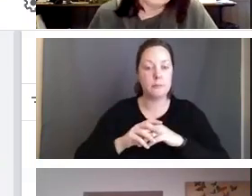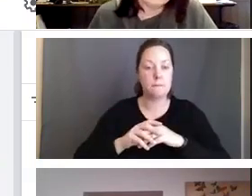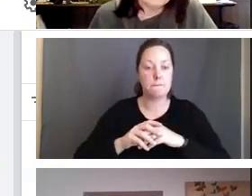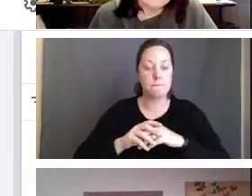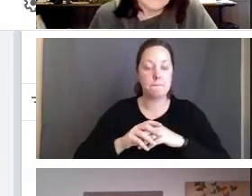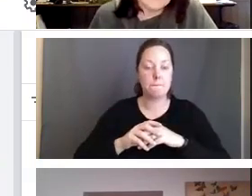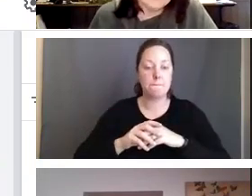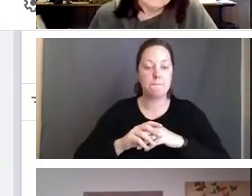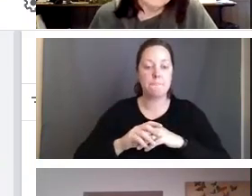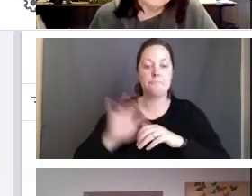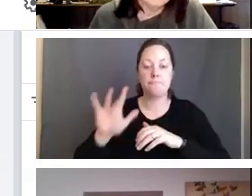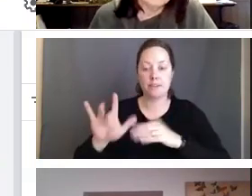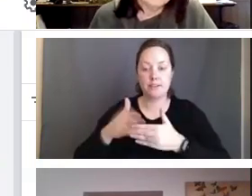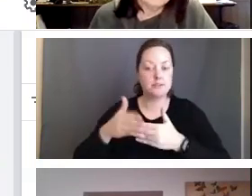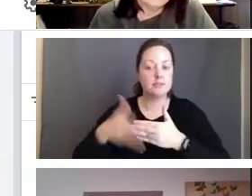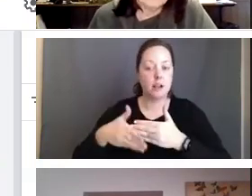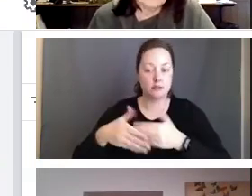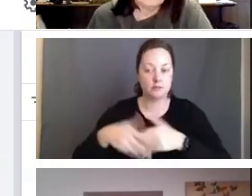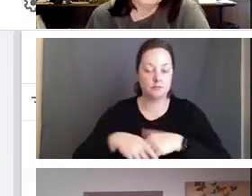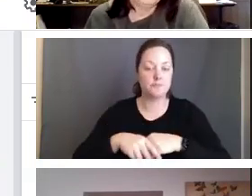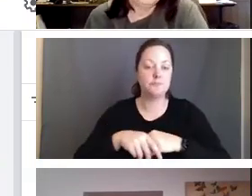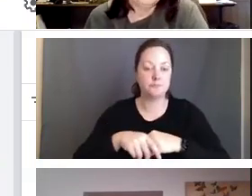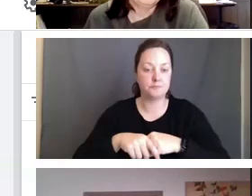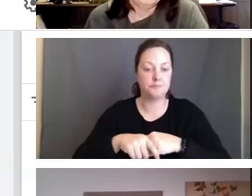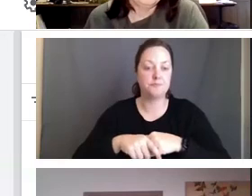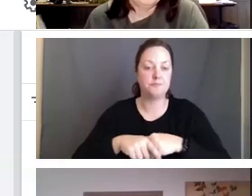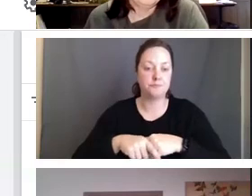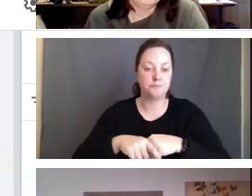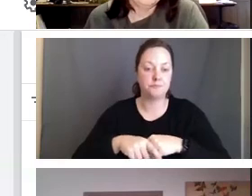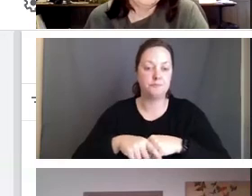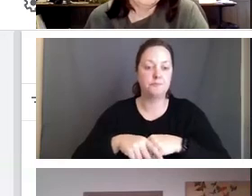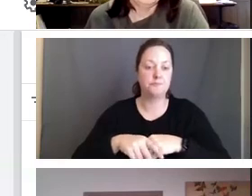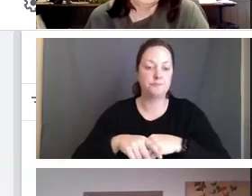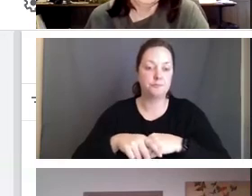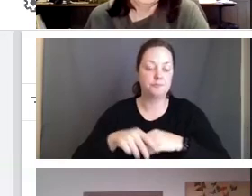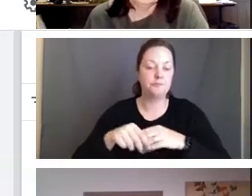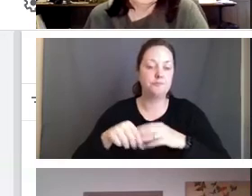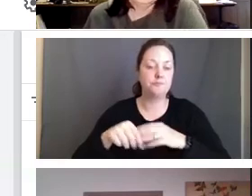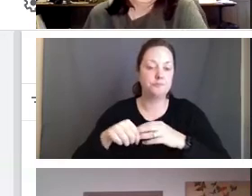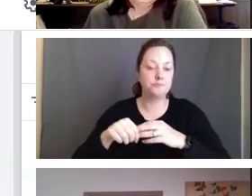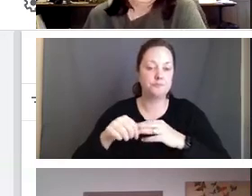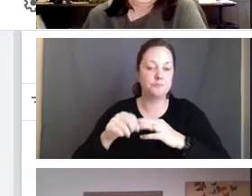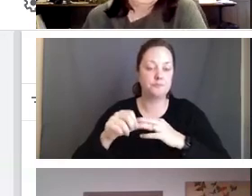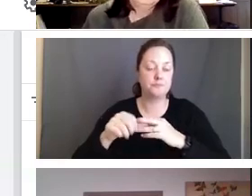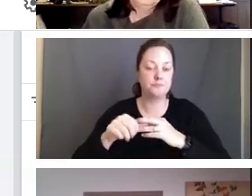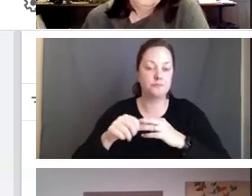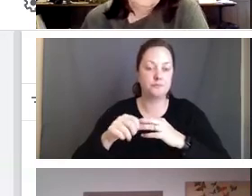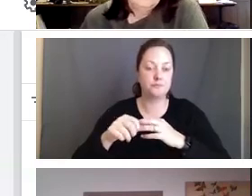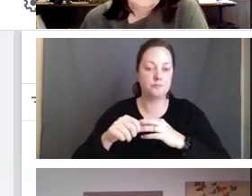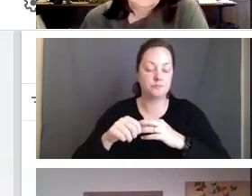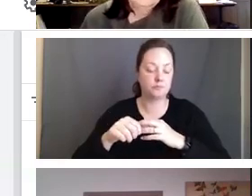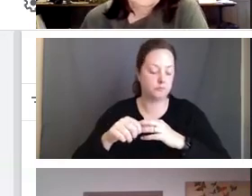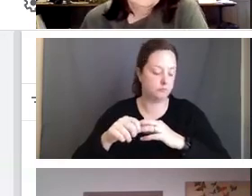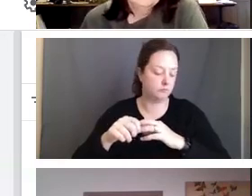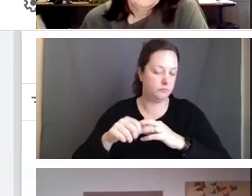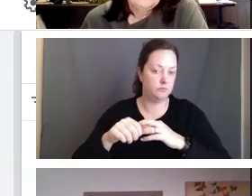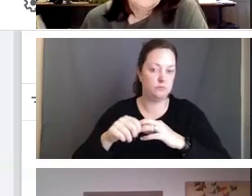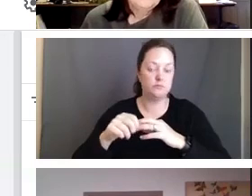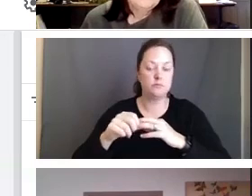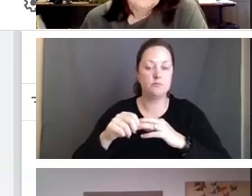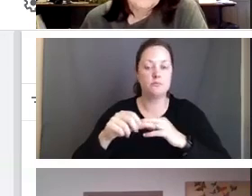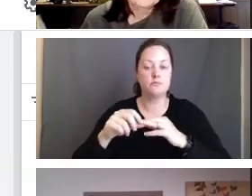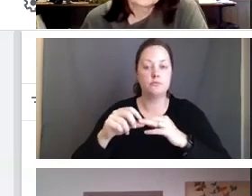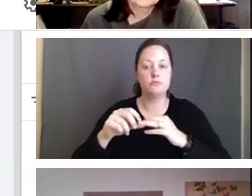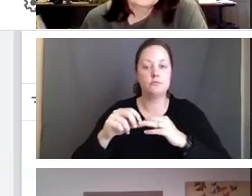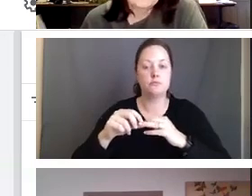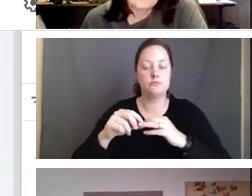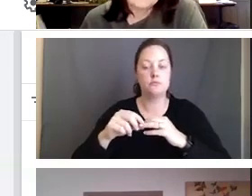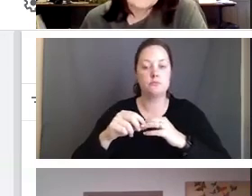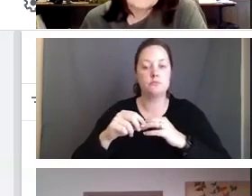The docs, sheets, forms button allow you to insert any of those document types